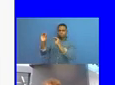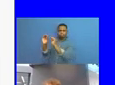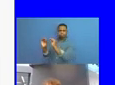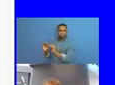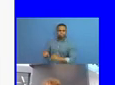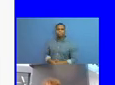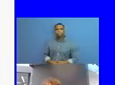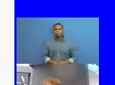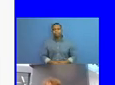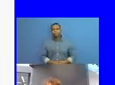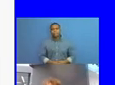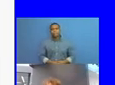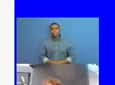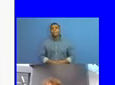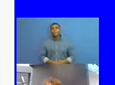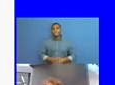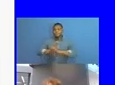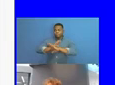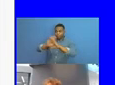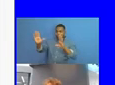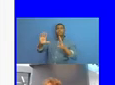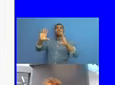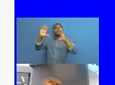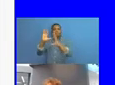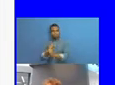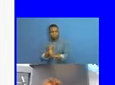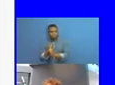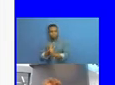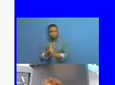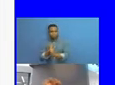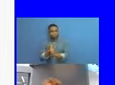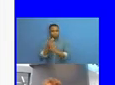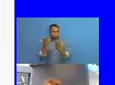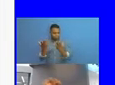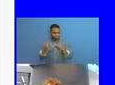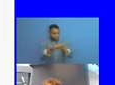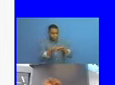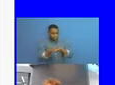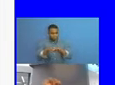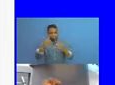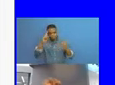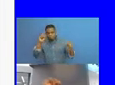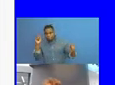What will we try to explore? What would the change we want to make with our potential partnership?